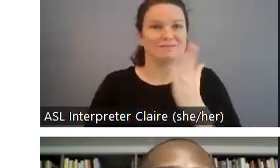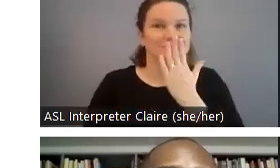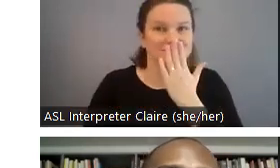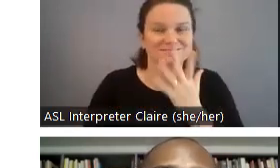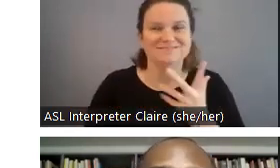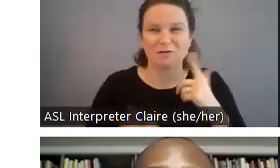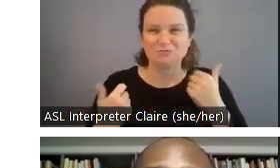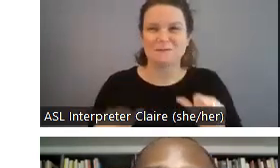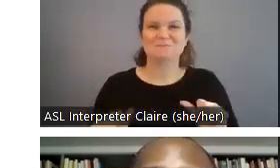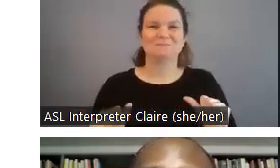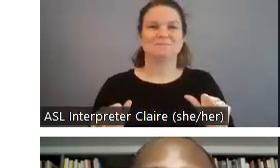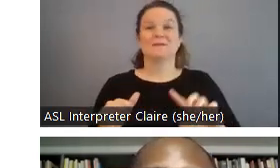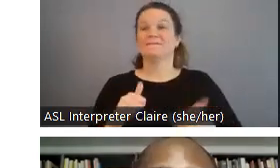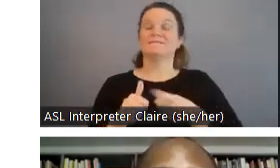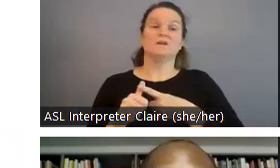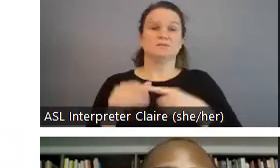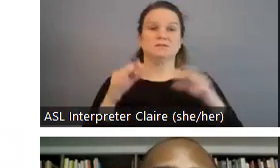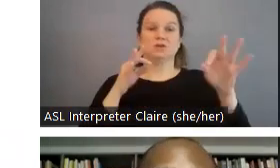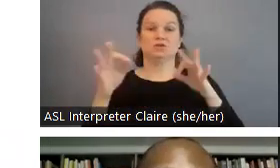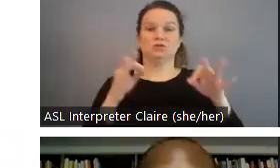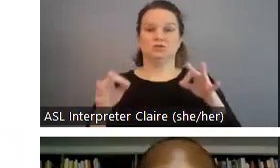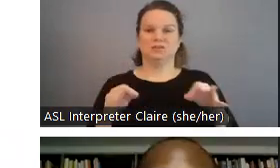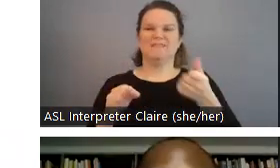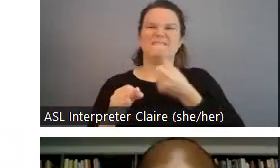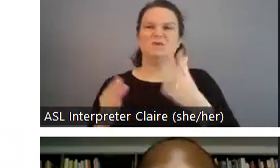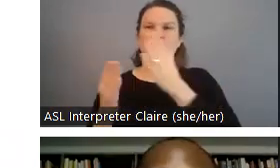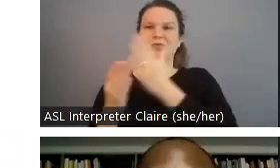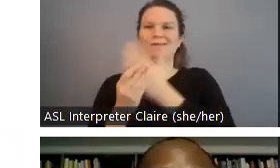So, we'll start with describing a few